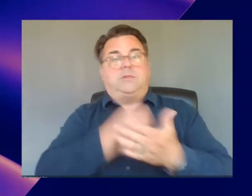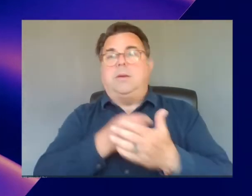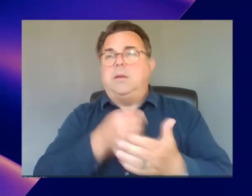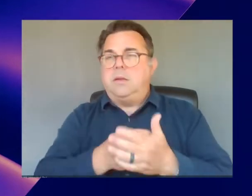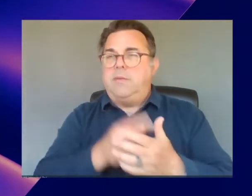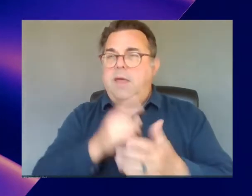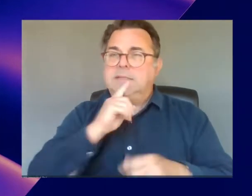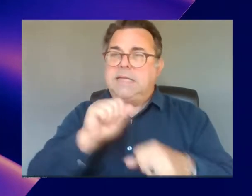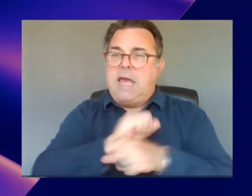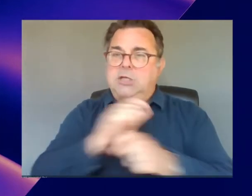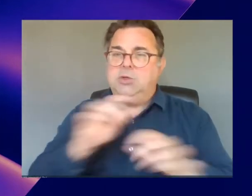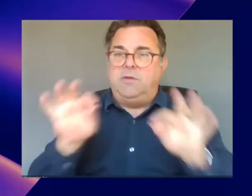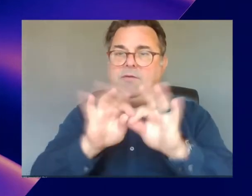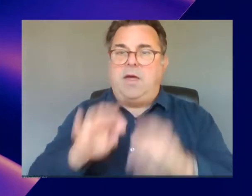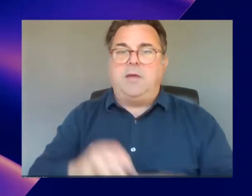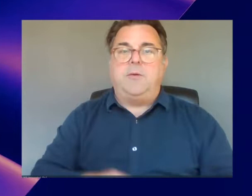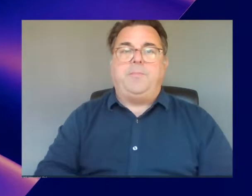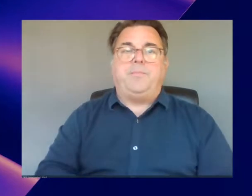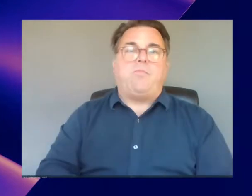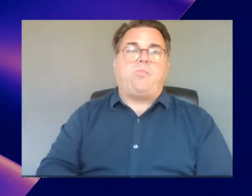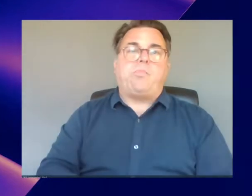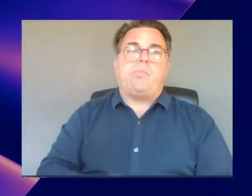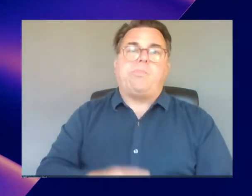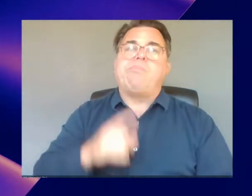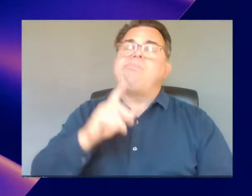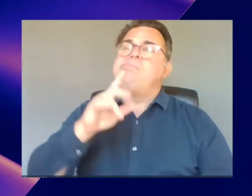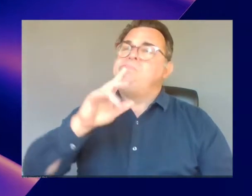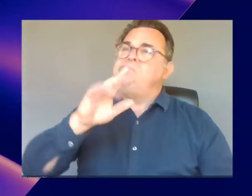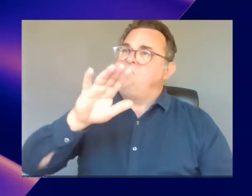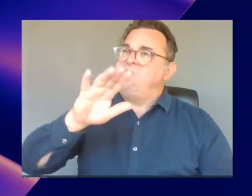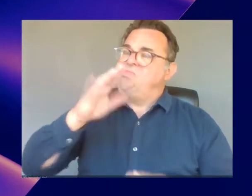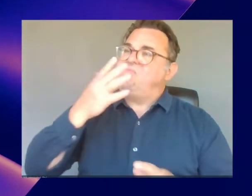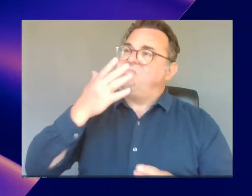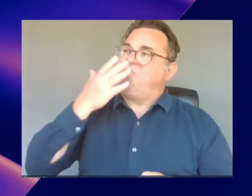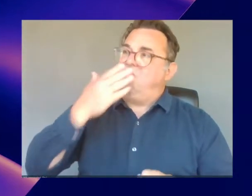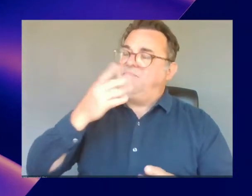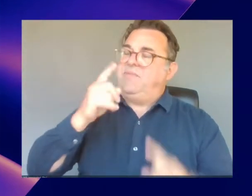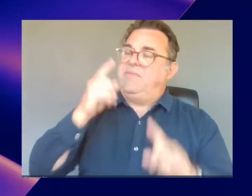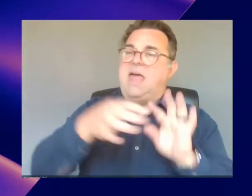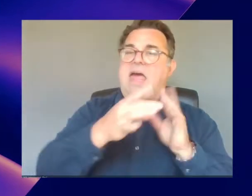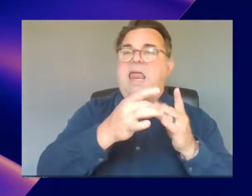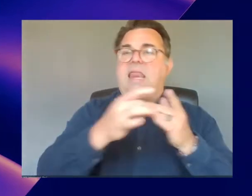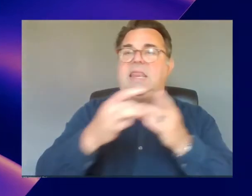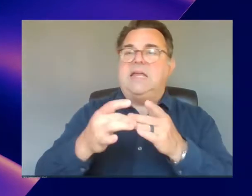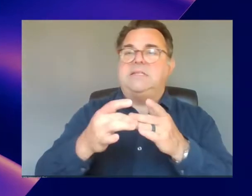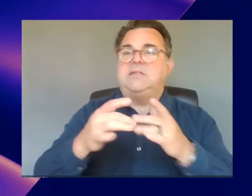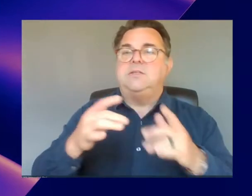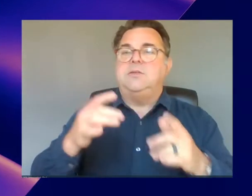And I think that that leads us to the piece of- Yeah. - There's collection that's needed on that side,